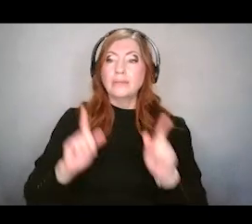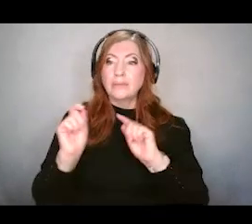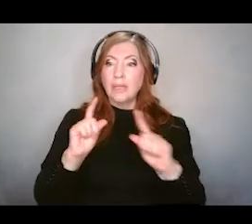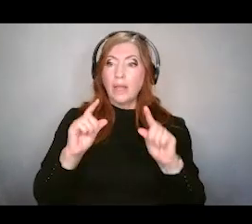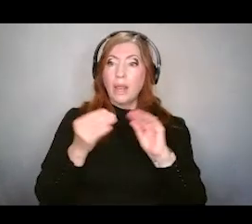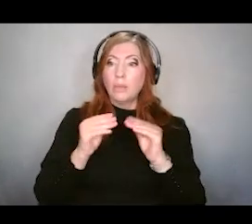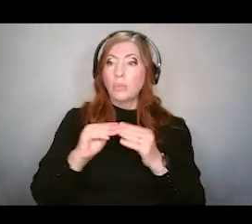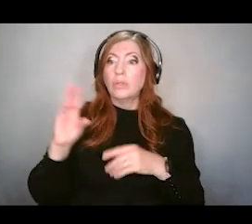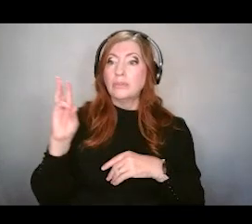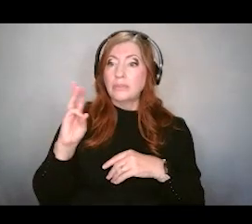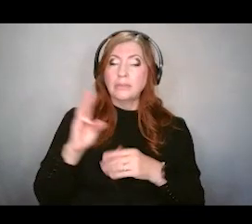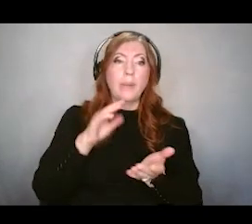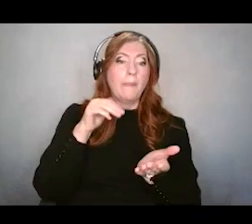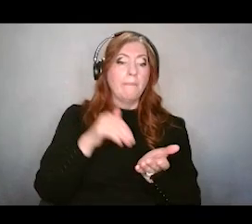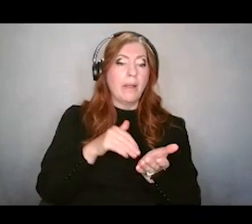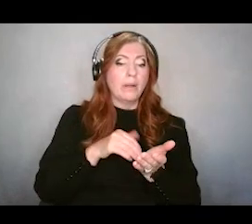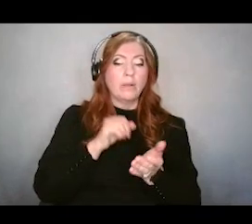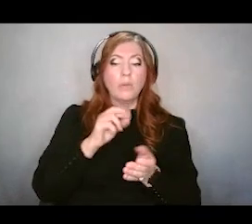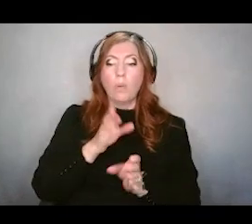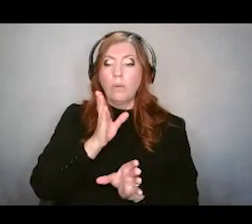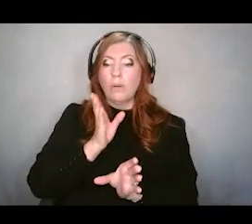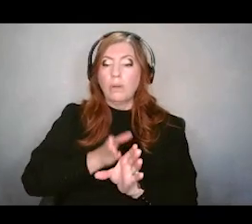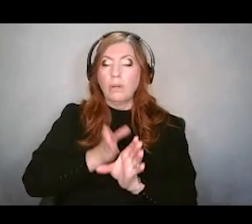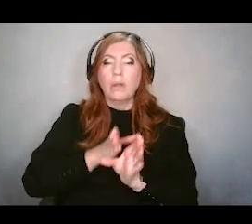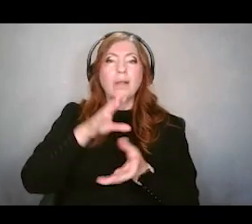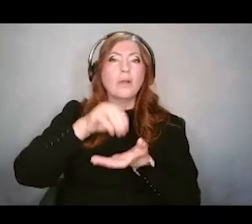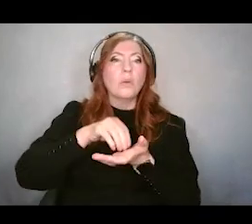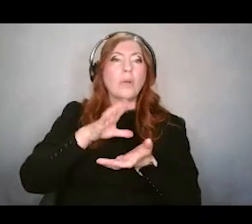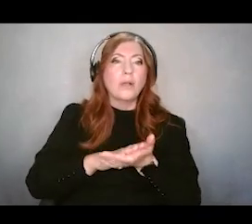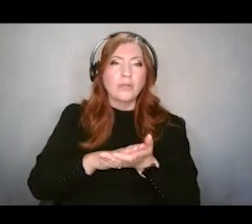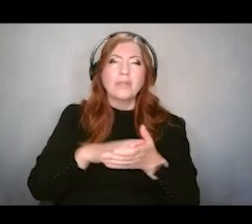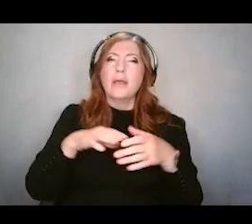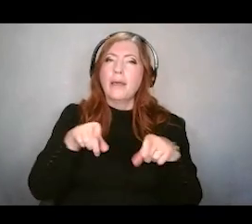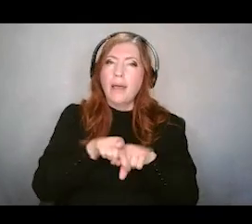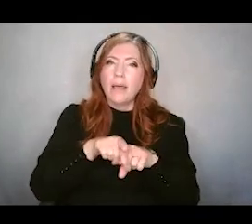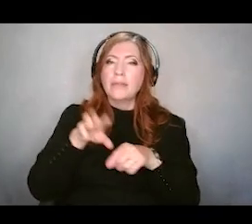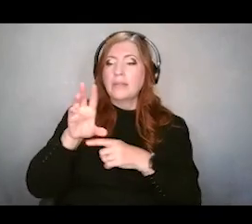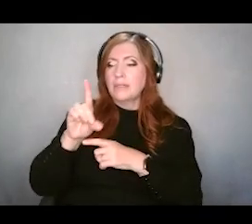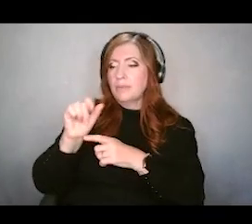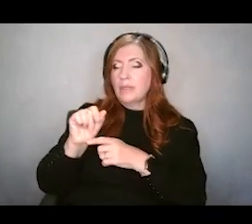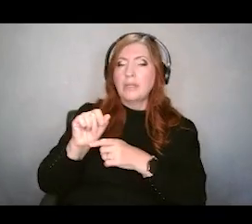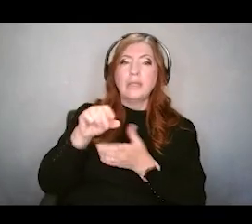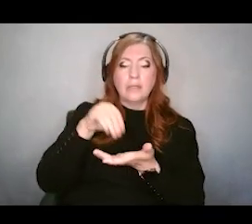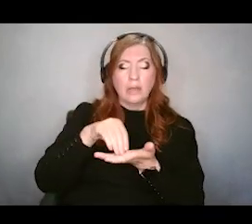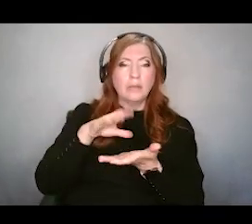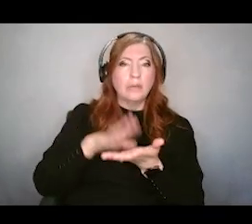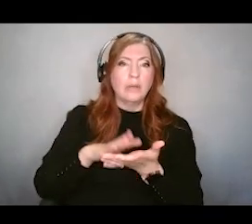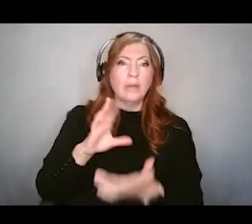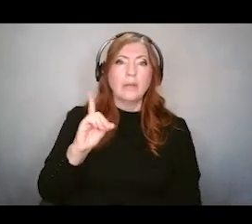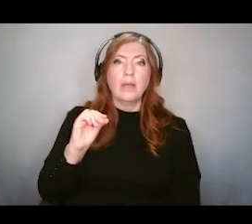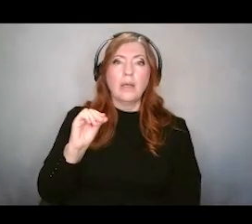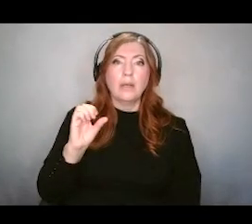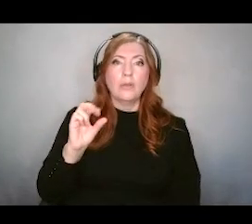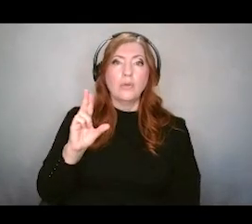Slide 6, Medical or Psychological Records as Disability Documentation.